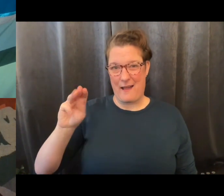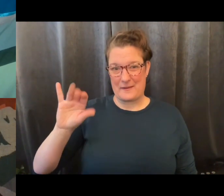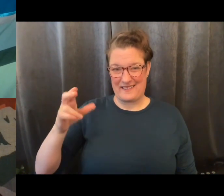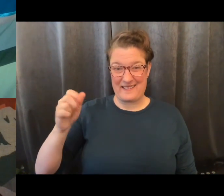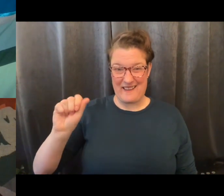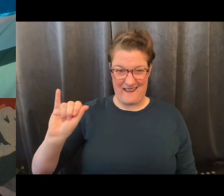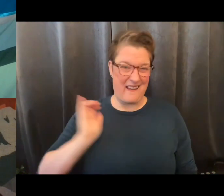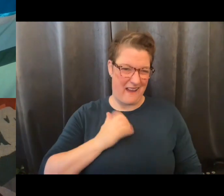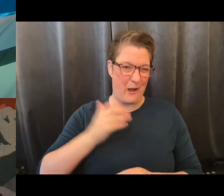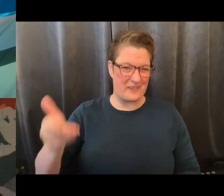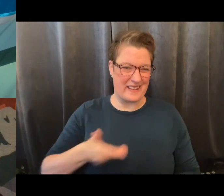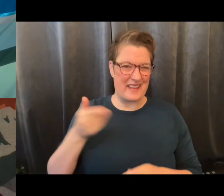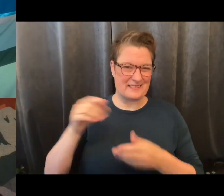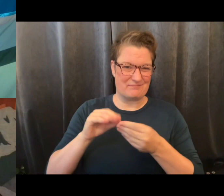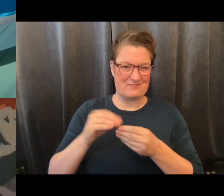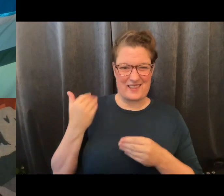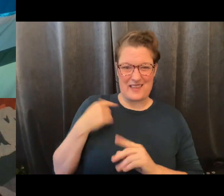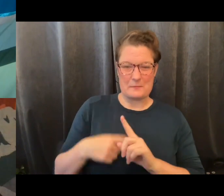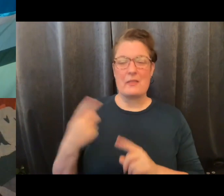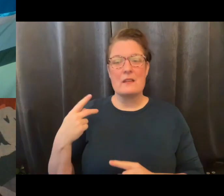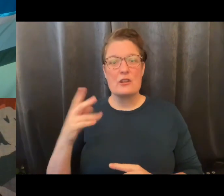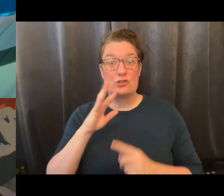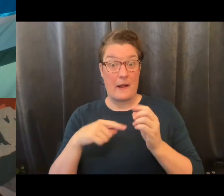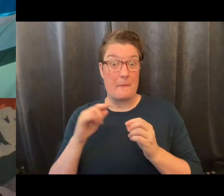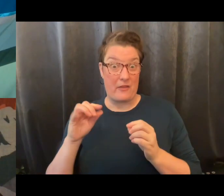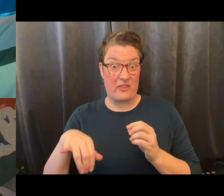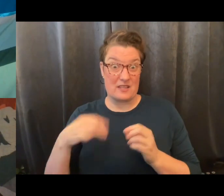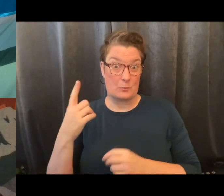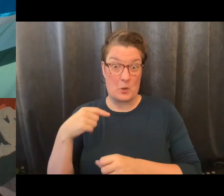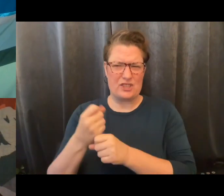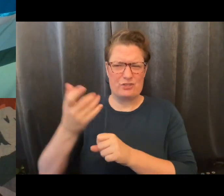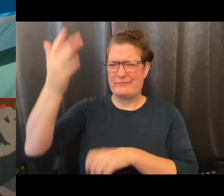and I were talking about this one year, a few years ago, and we decided to write